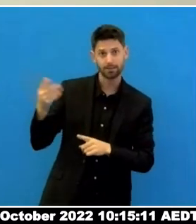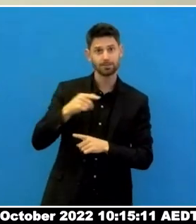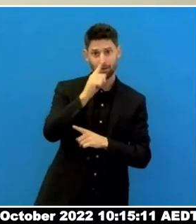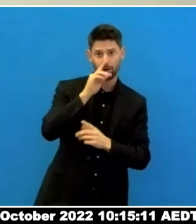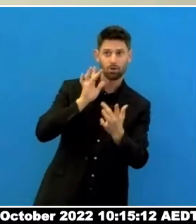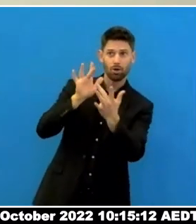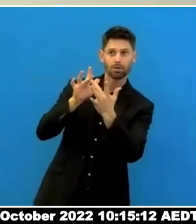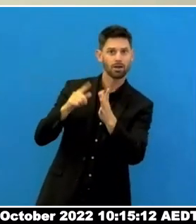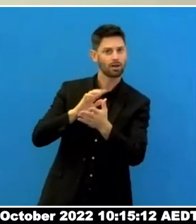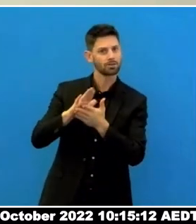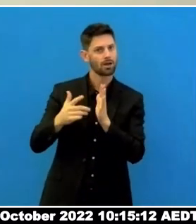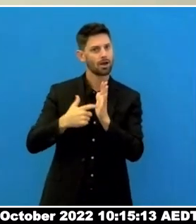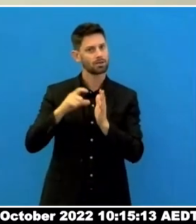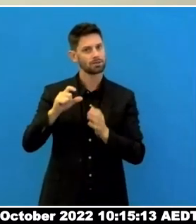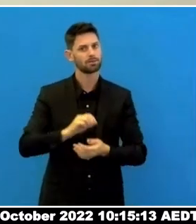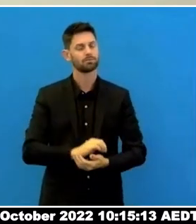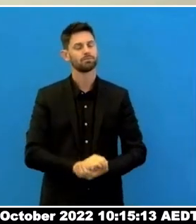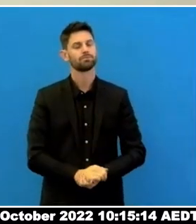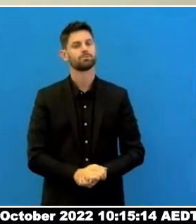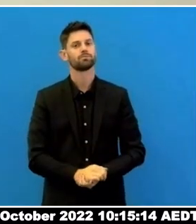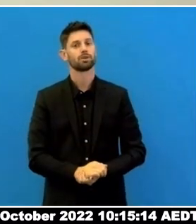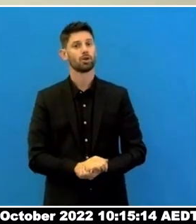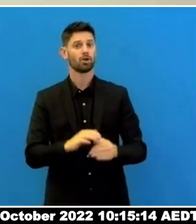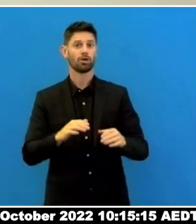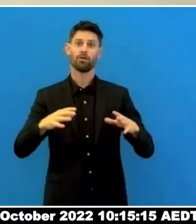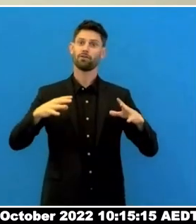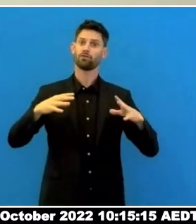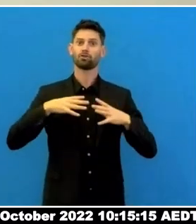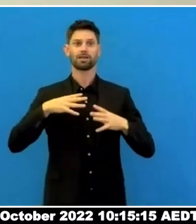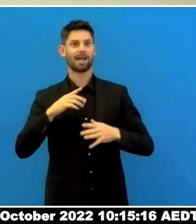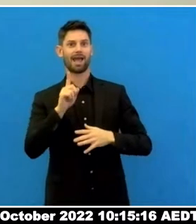the Free and Equal: An Australian conversation on human rights reform agenda